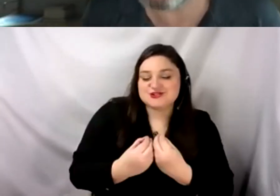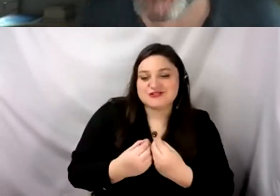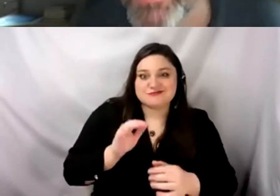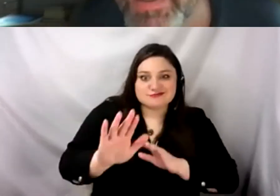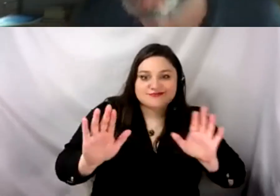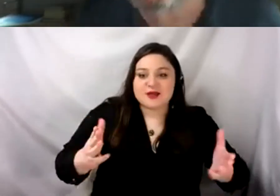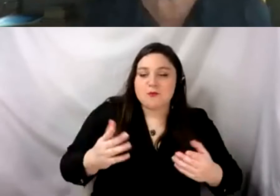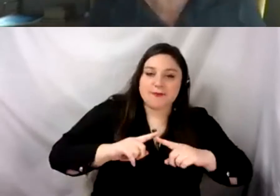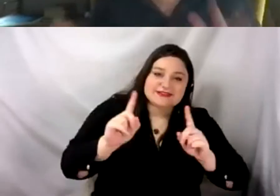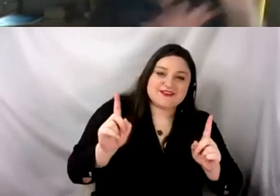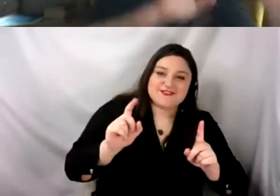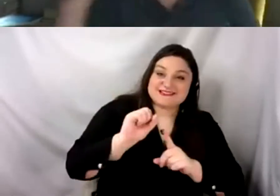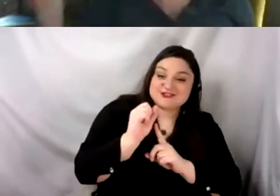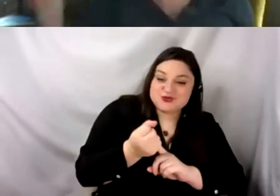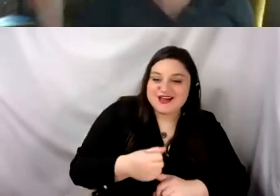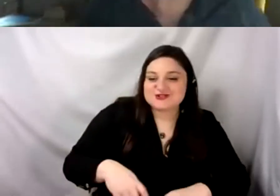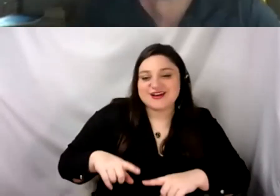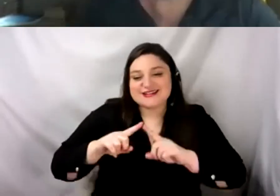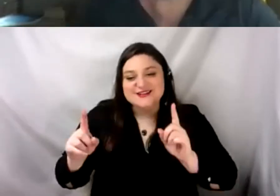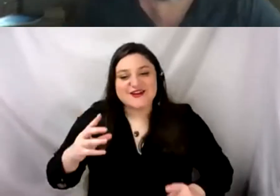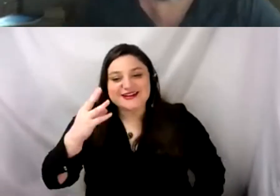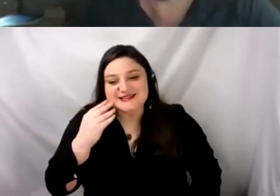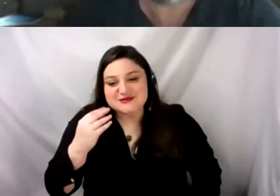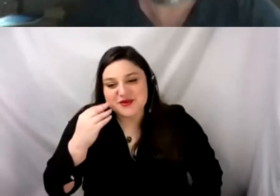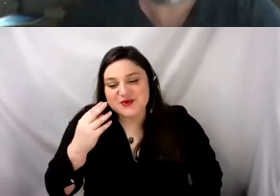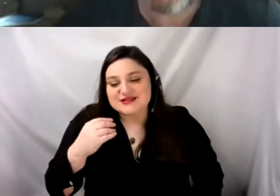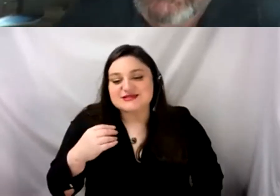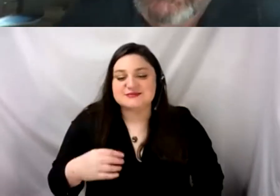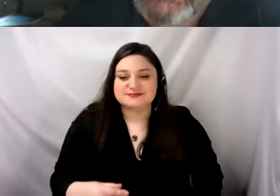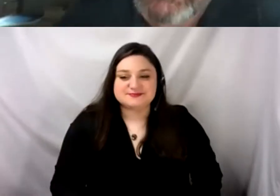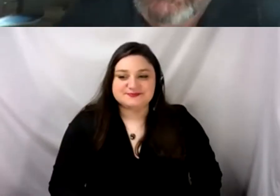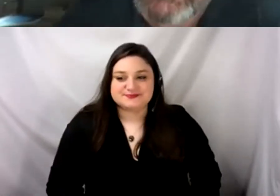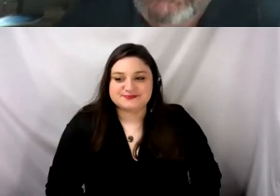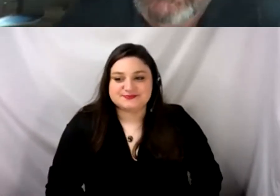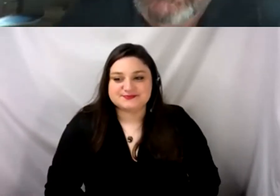That calls for different things. [choppy audio]